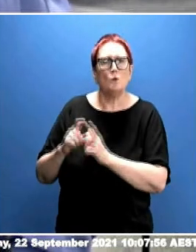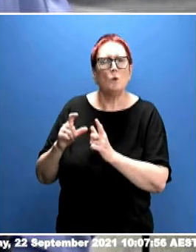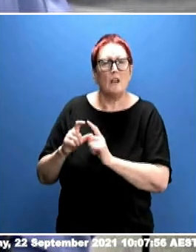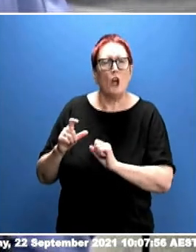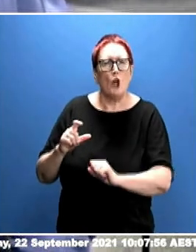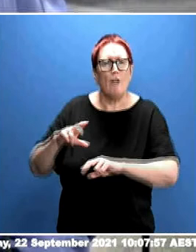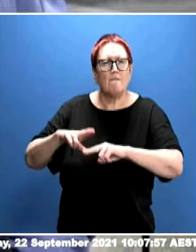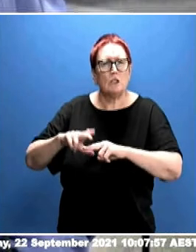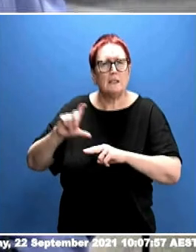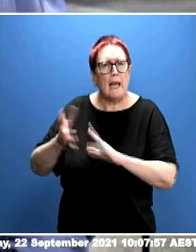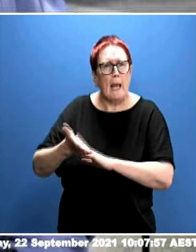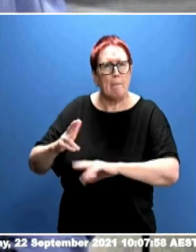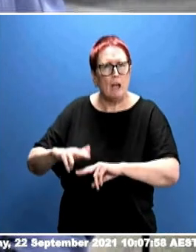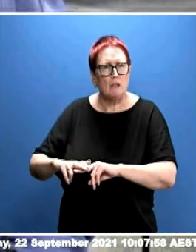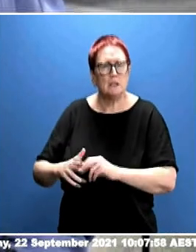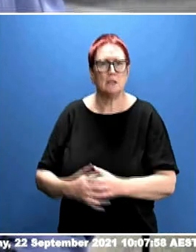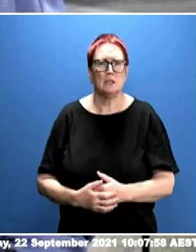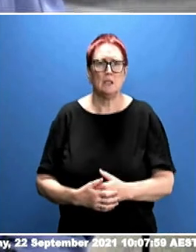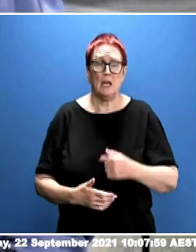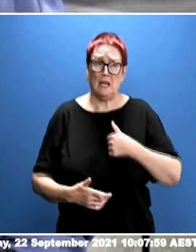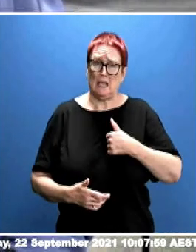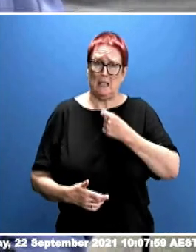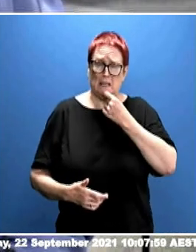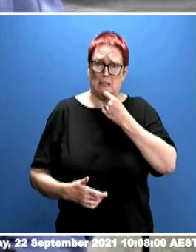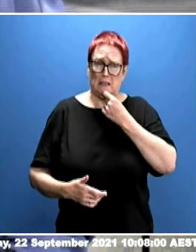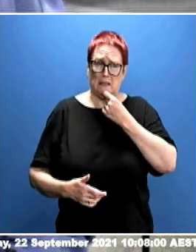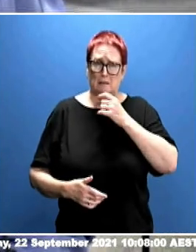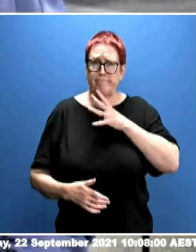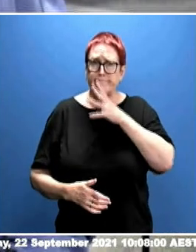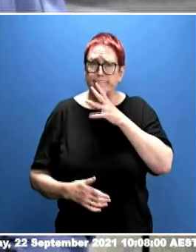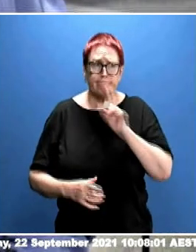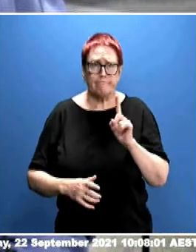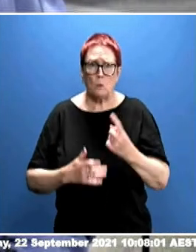Now, we are, with respect, somewhat confused about what the status then is